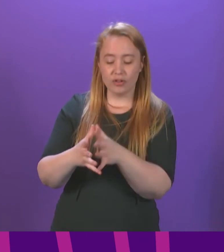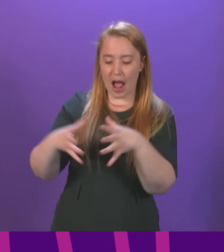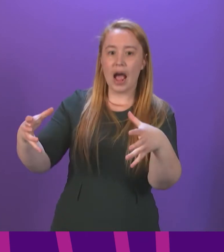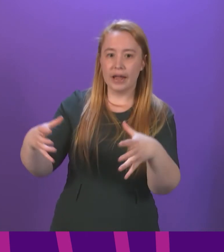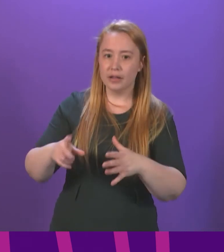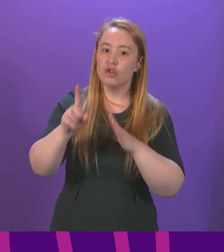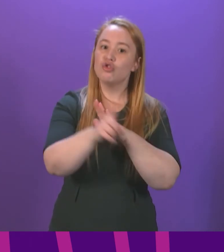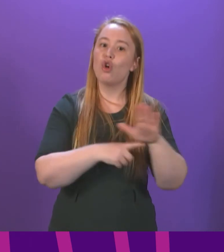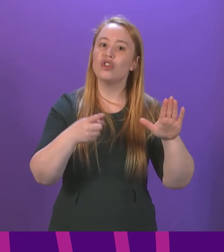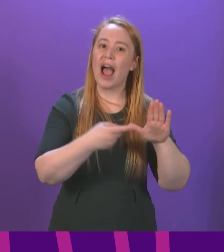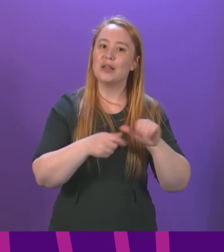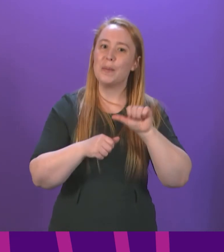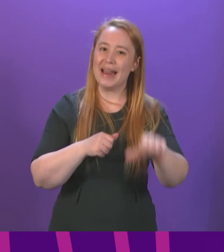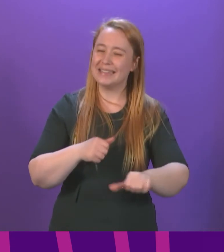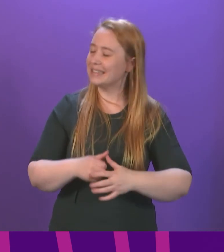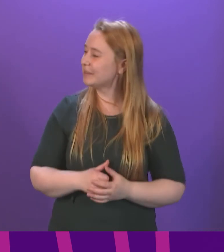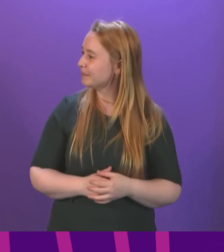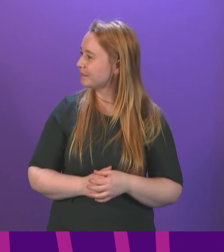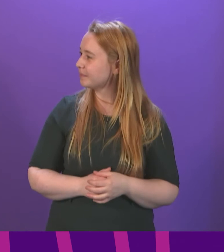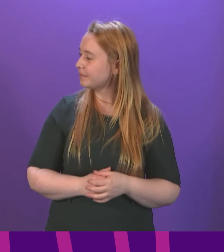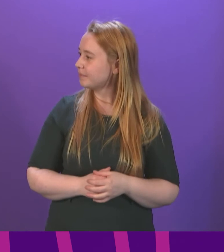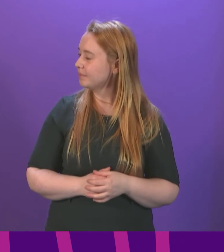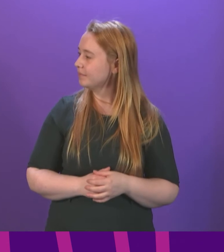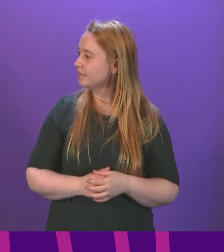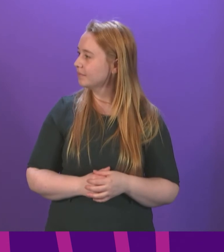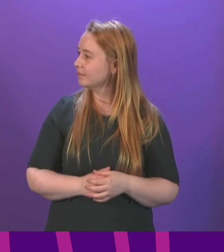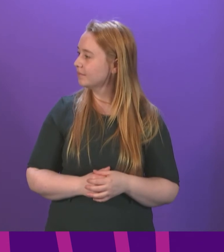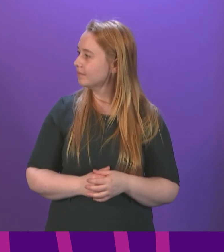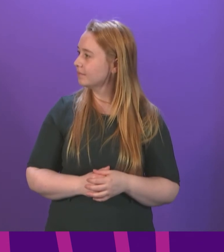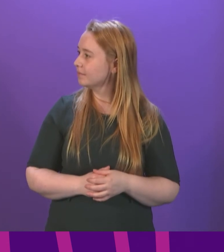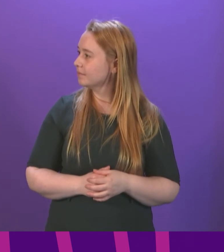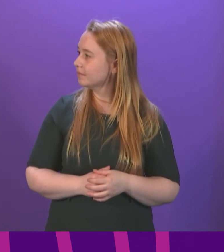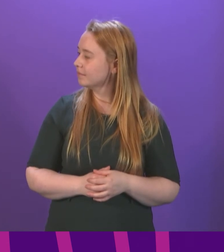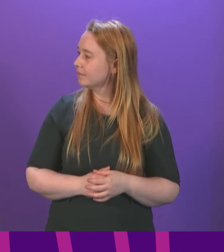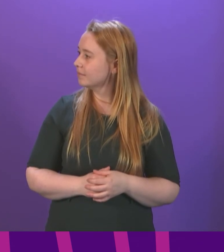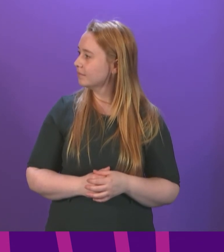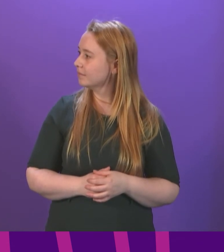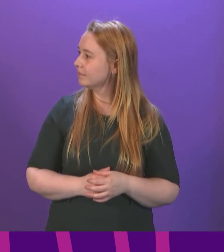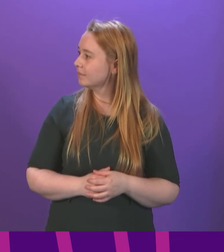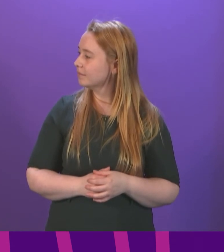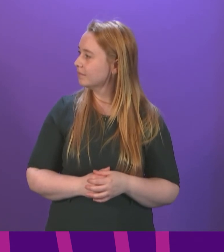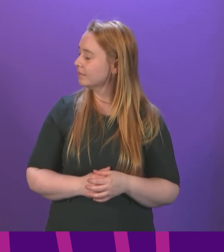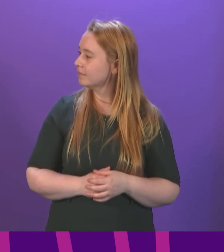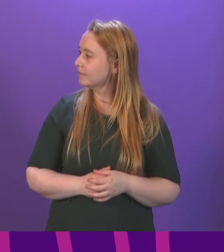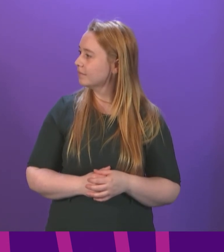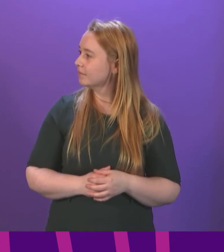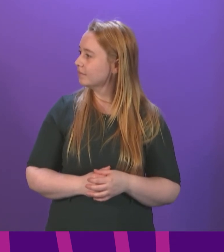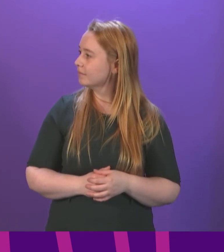George Adam (Paisley) (SNP): I will try to be quick and to set an example,